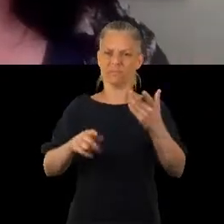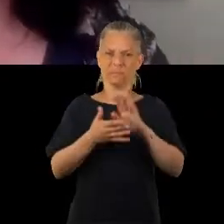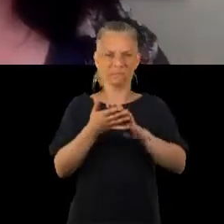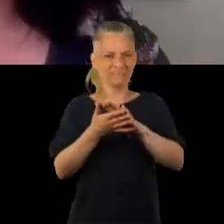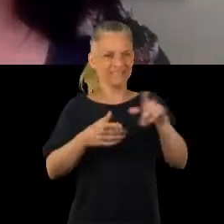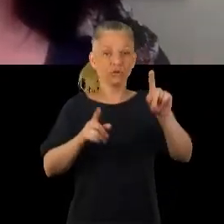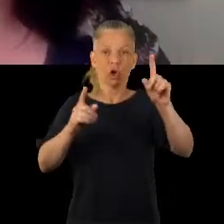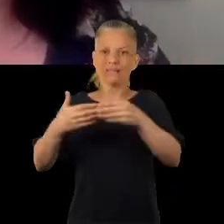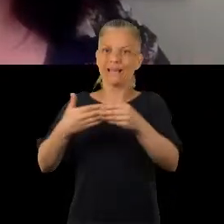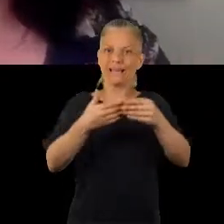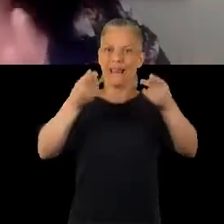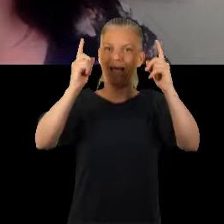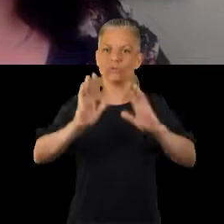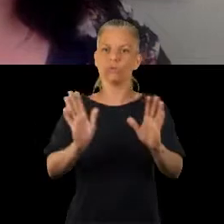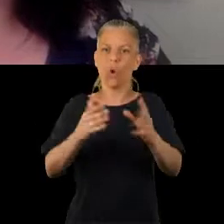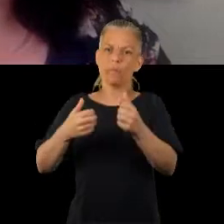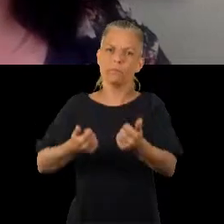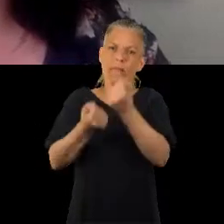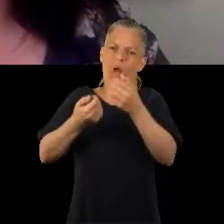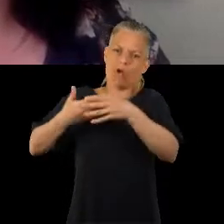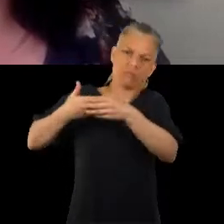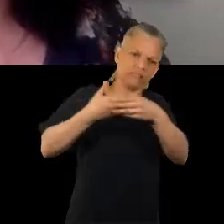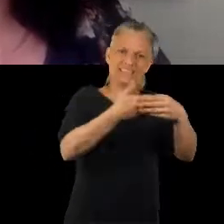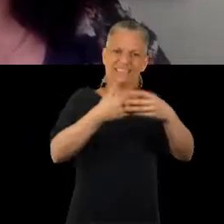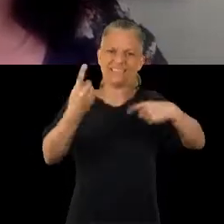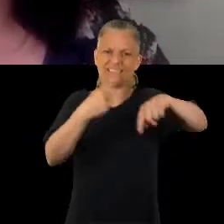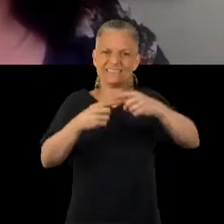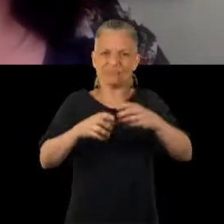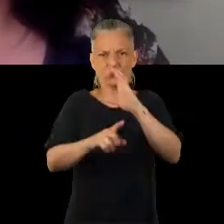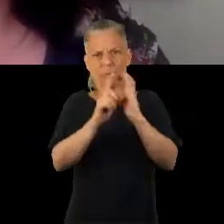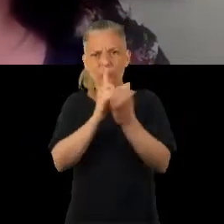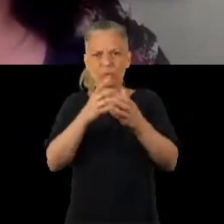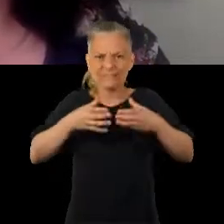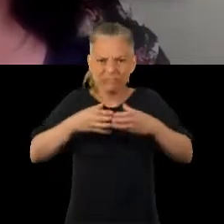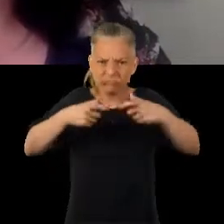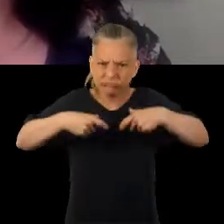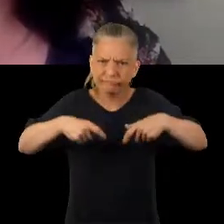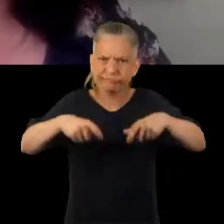an organisation like the NHS or a large charity that is based in multidisciplinary teams,